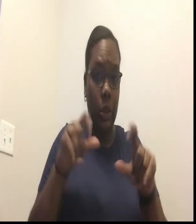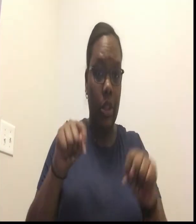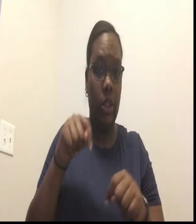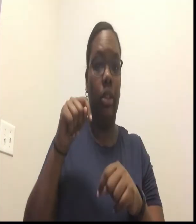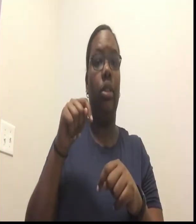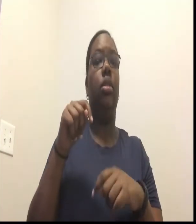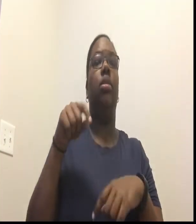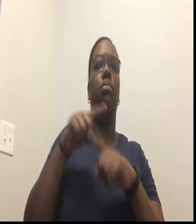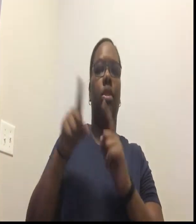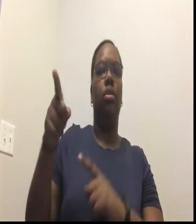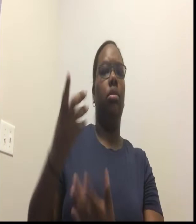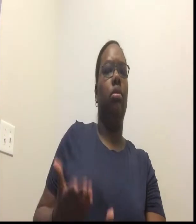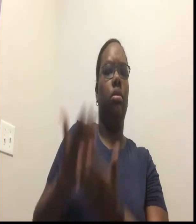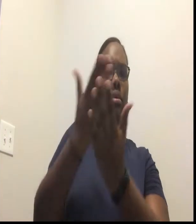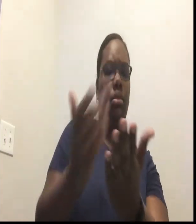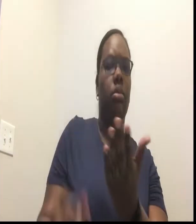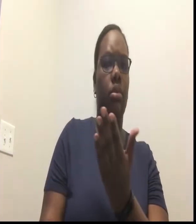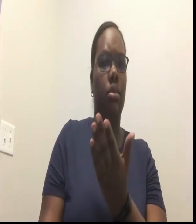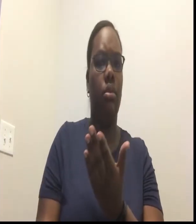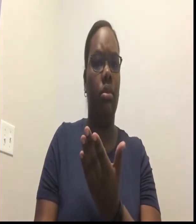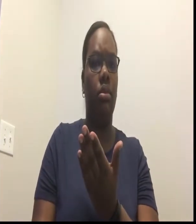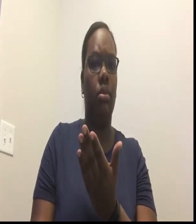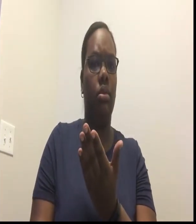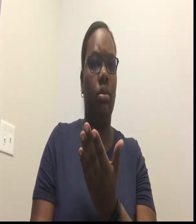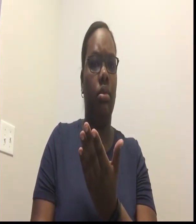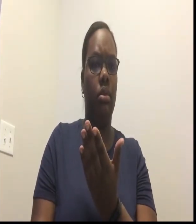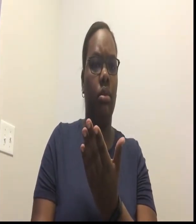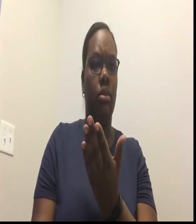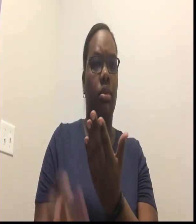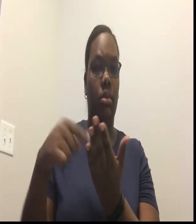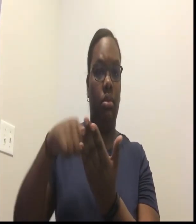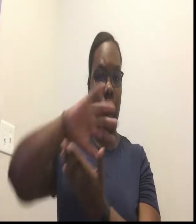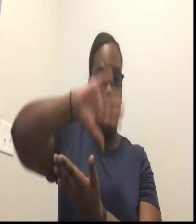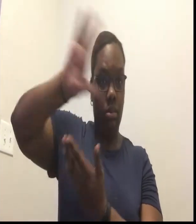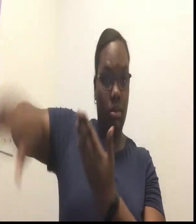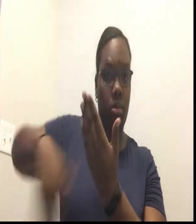entirety I skipped a step or I misworded something, well it's